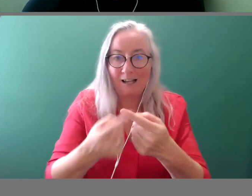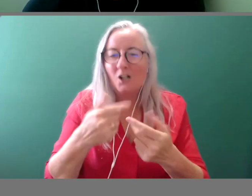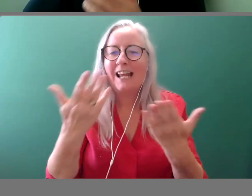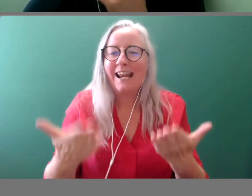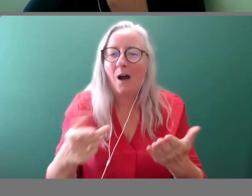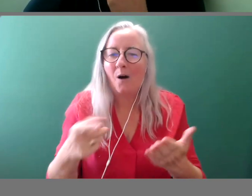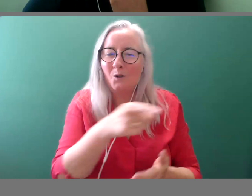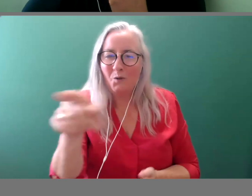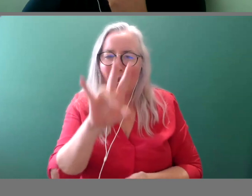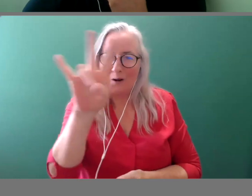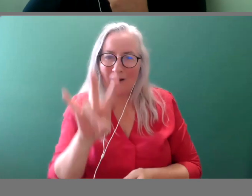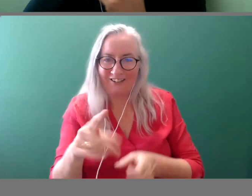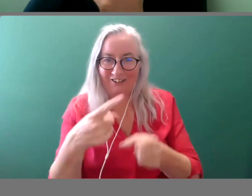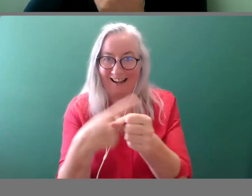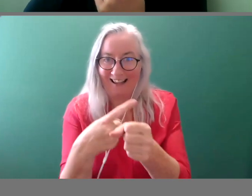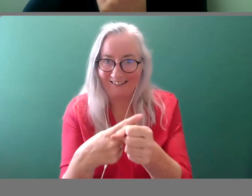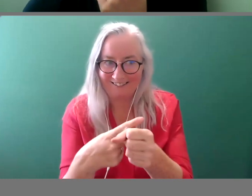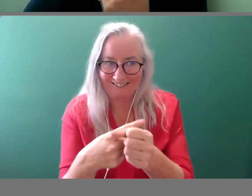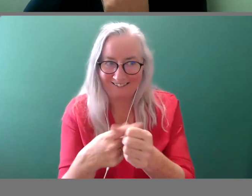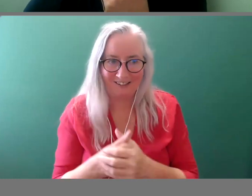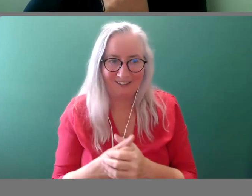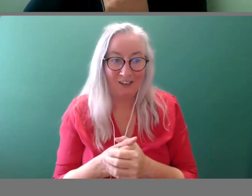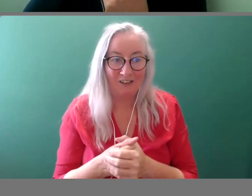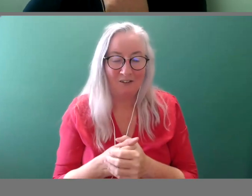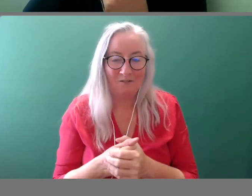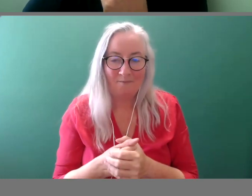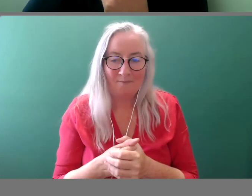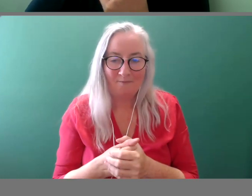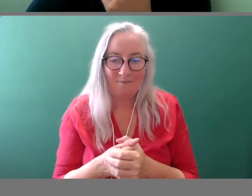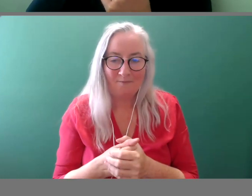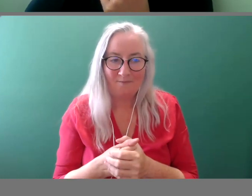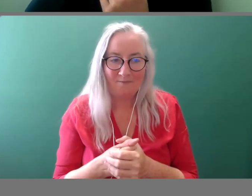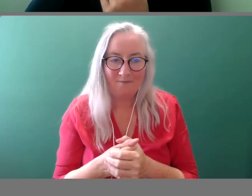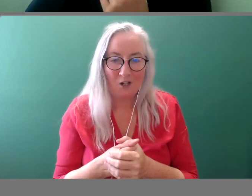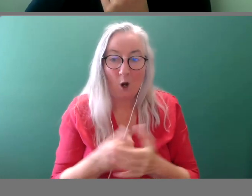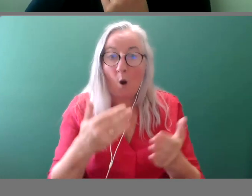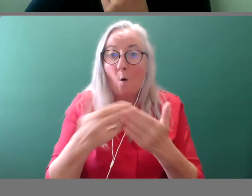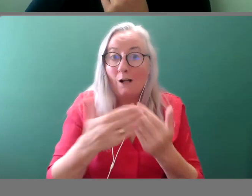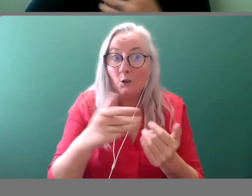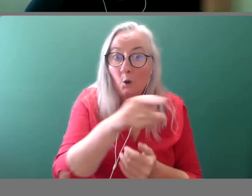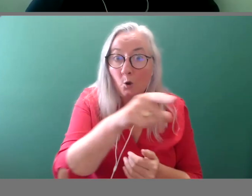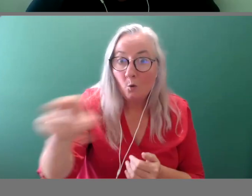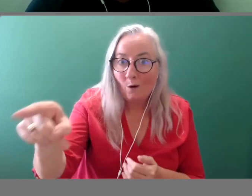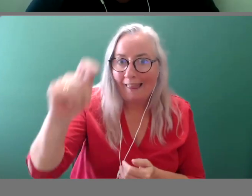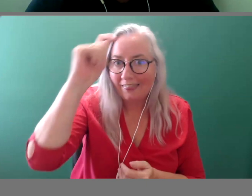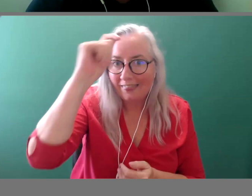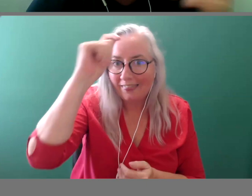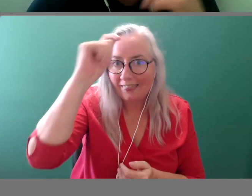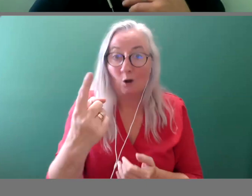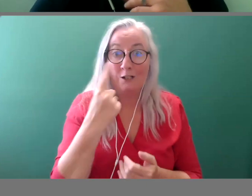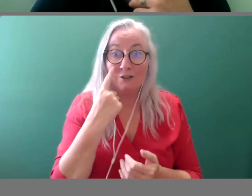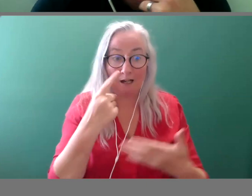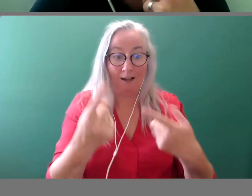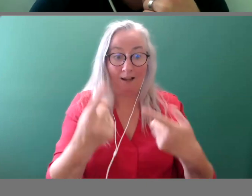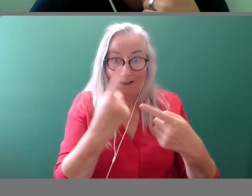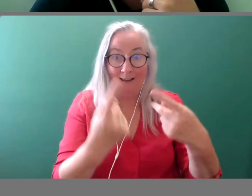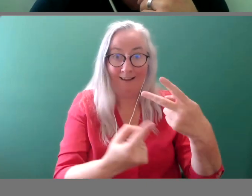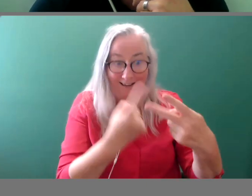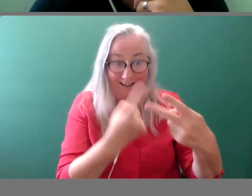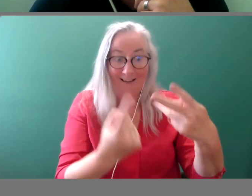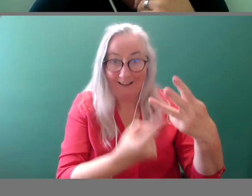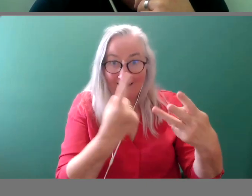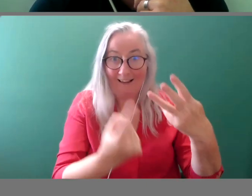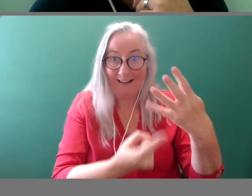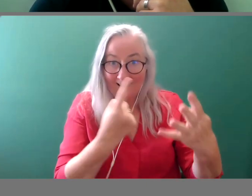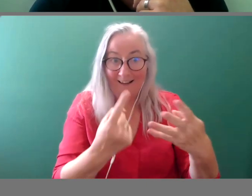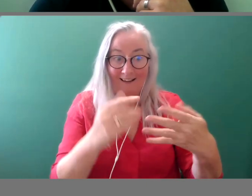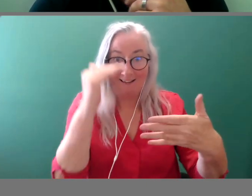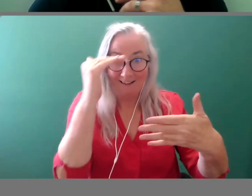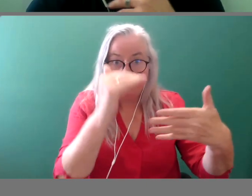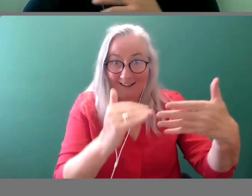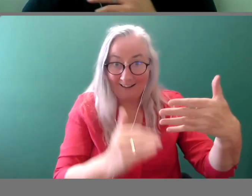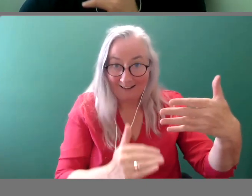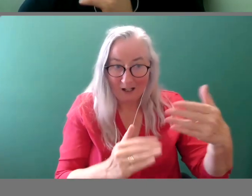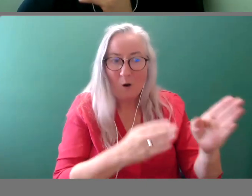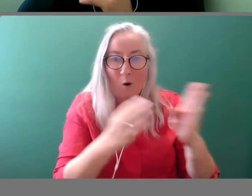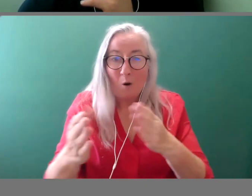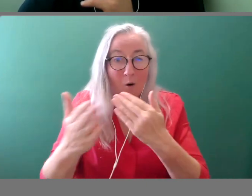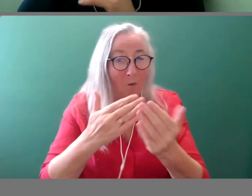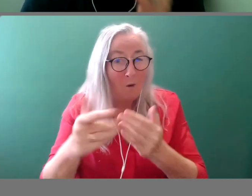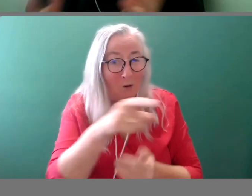you again, what do you think, having considered all of that, what do you think, has it changed